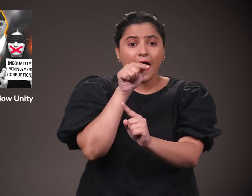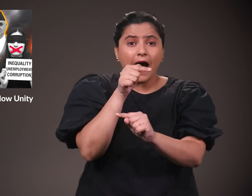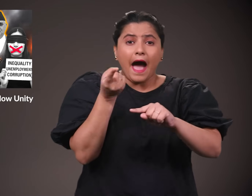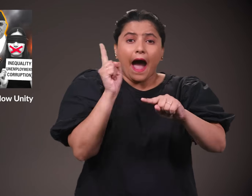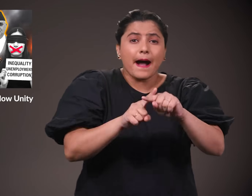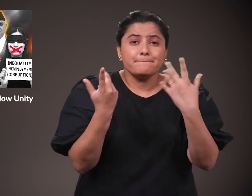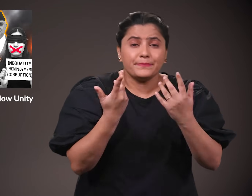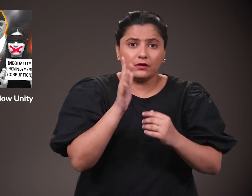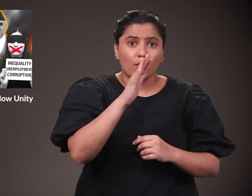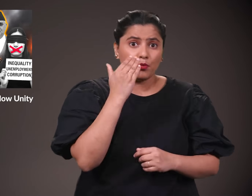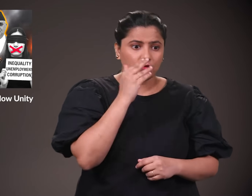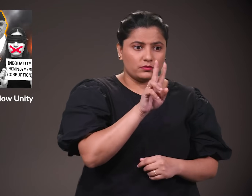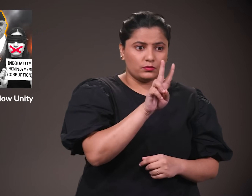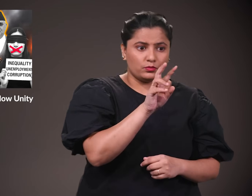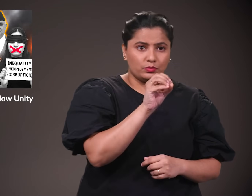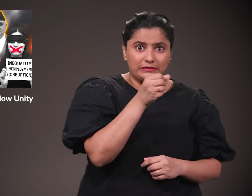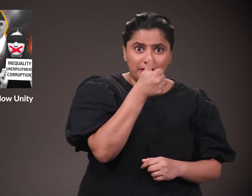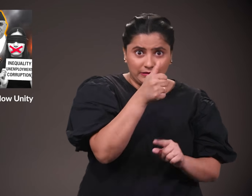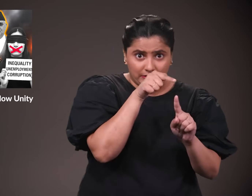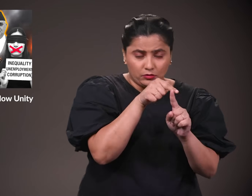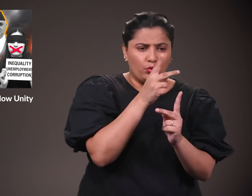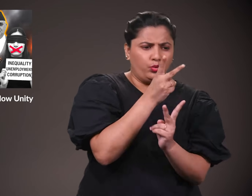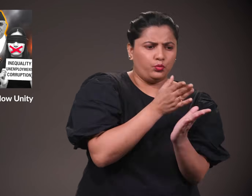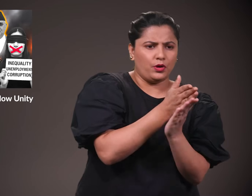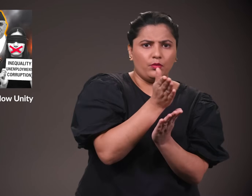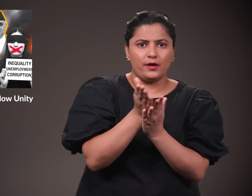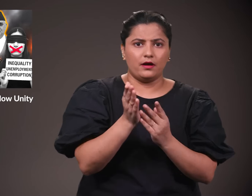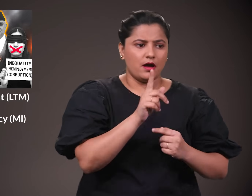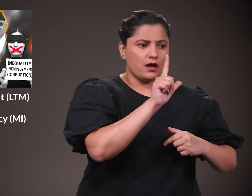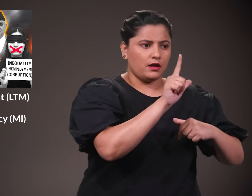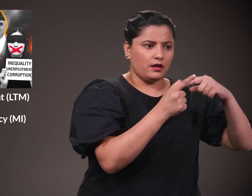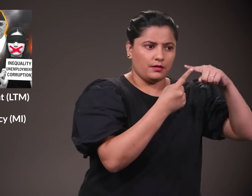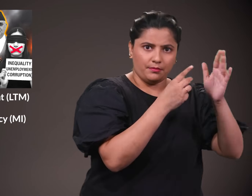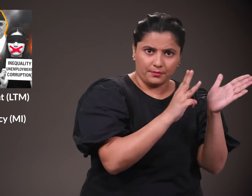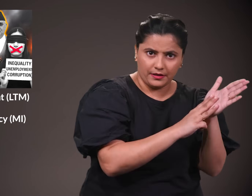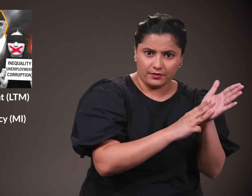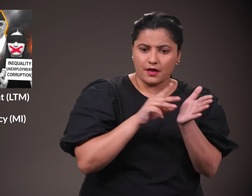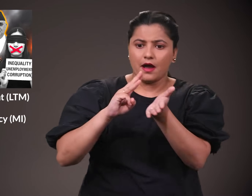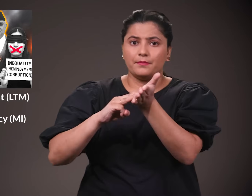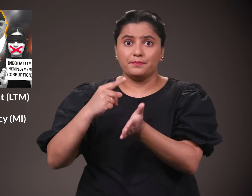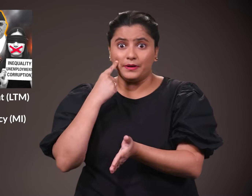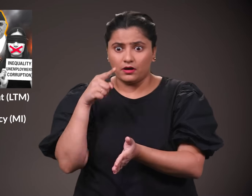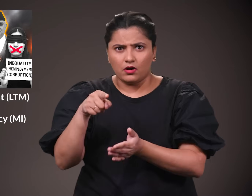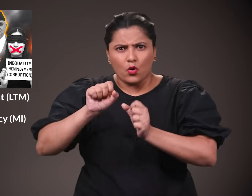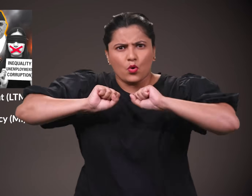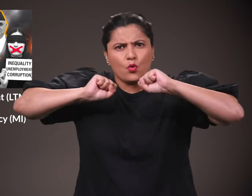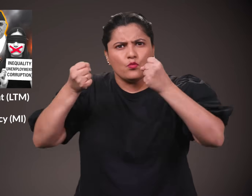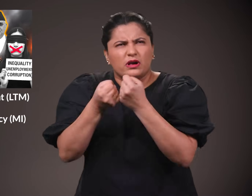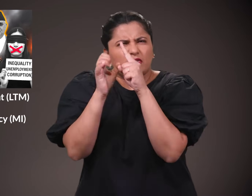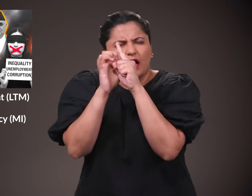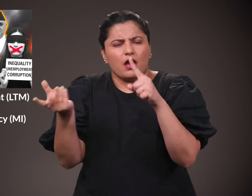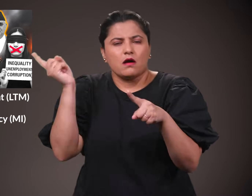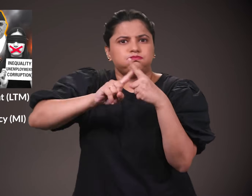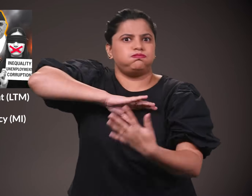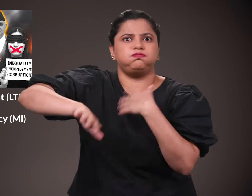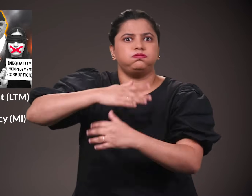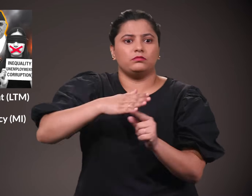There were two big movements in 2006, one was the 2006 Lok Tantra Movement and the other was the Maoist Insurgency.